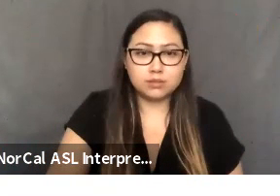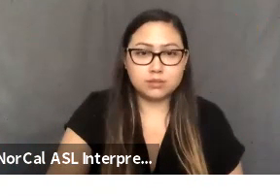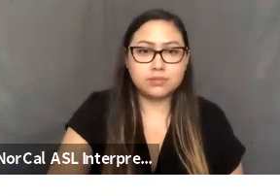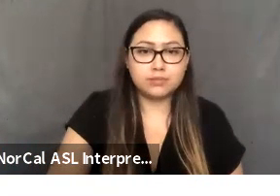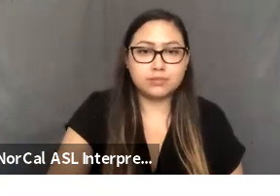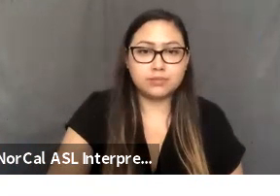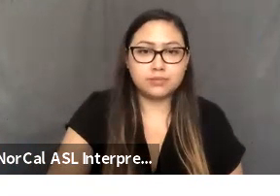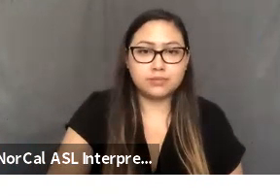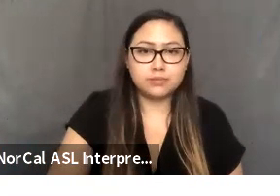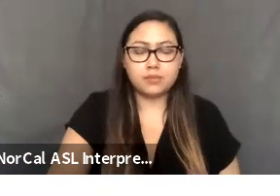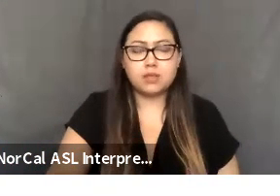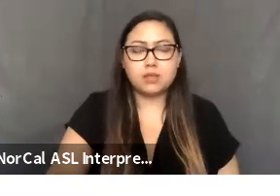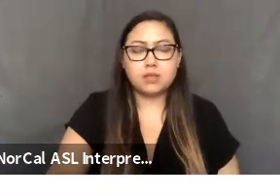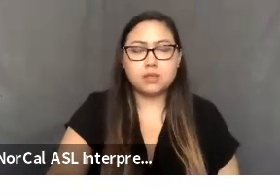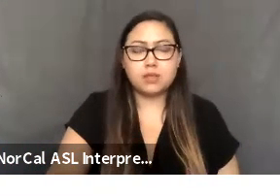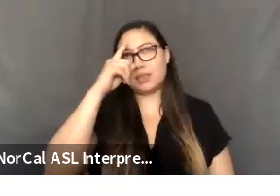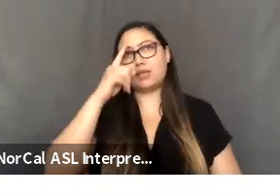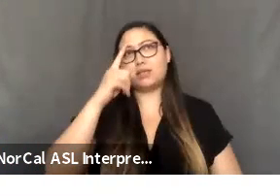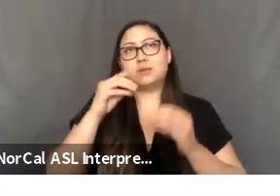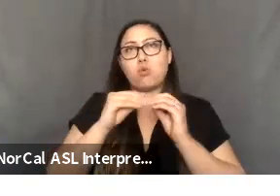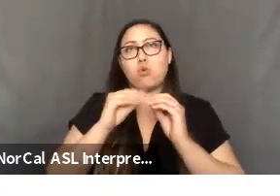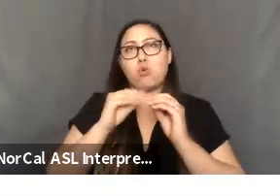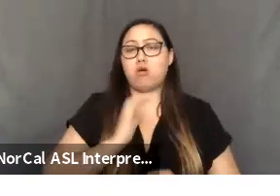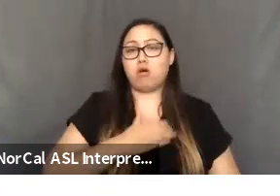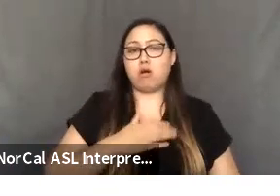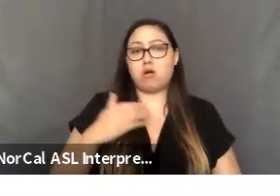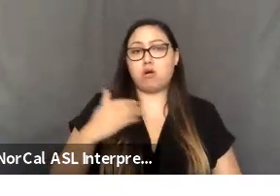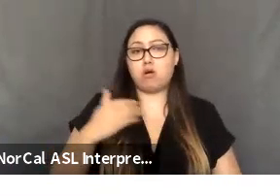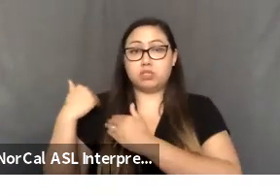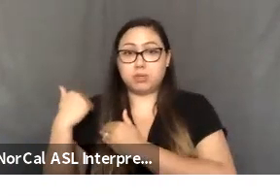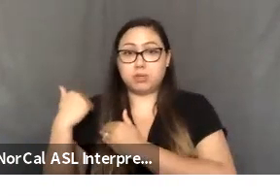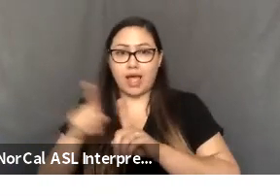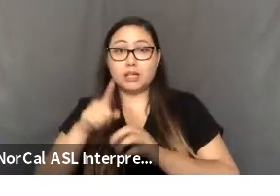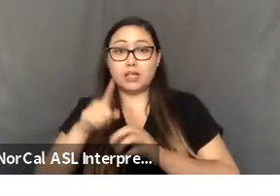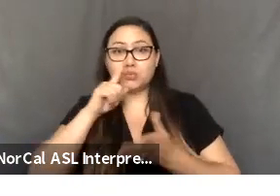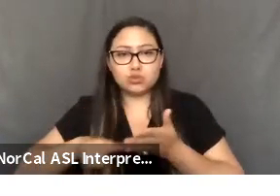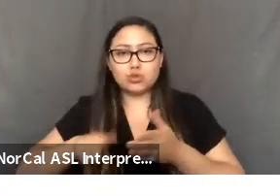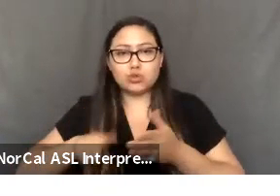it's a bit on our responsibility of researchers to work on providing the evidence. Because many